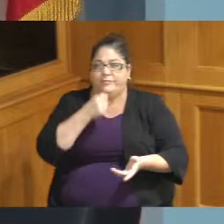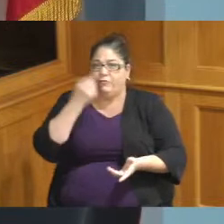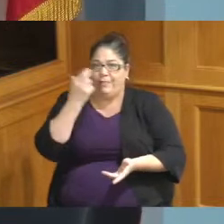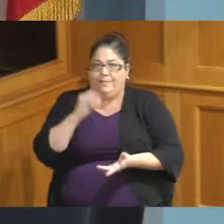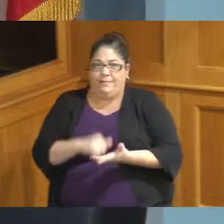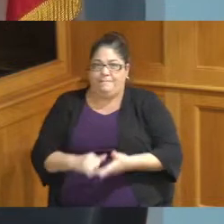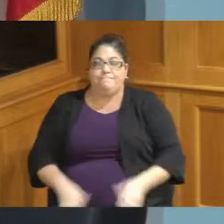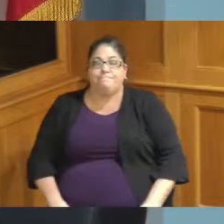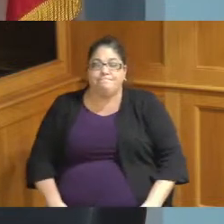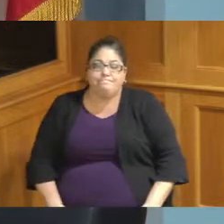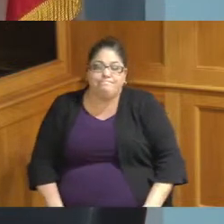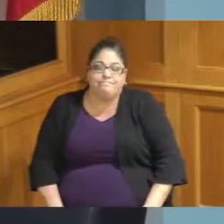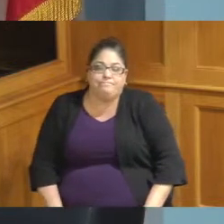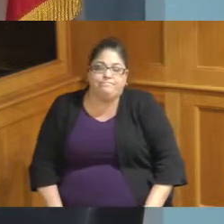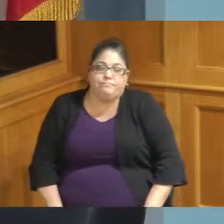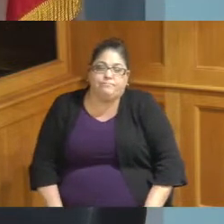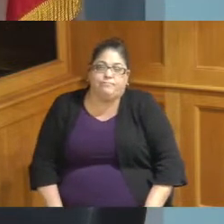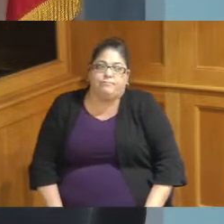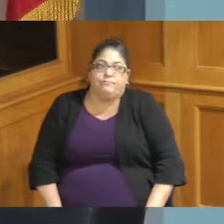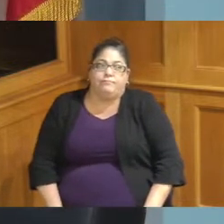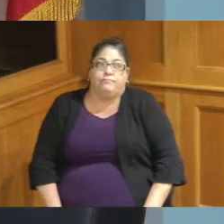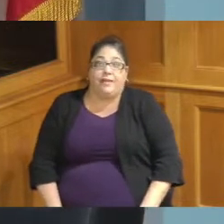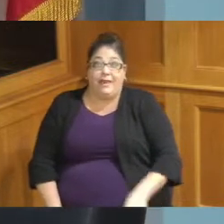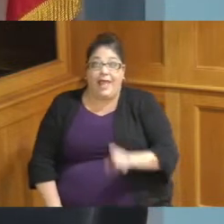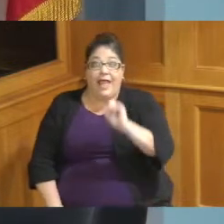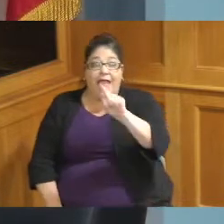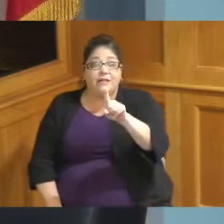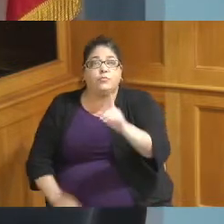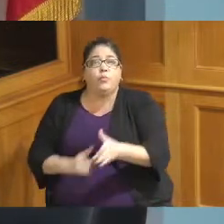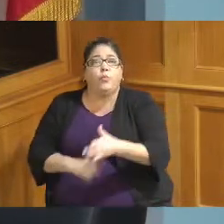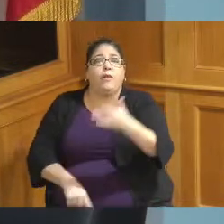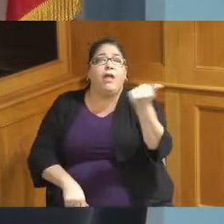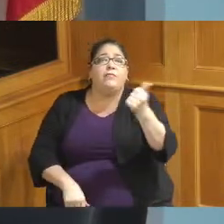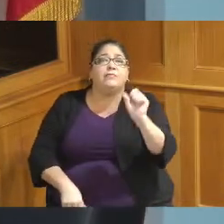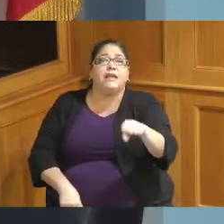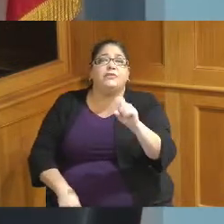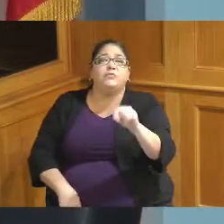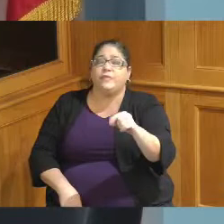me and when I asked could we do anything else they say oh well you already reallocated your money you